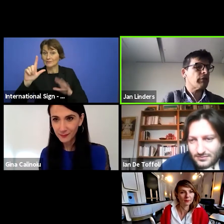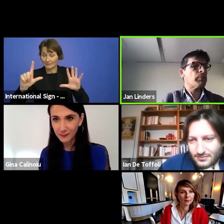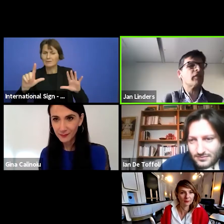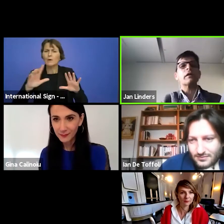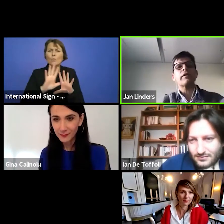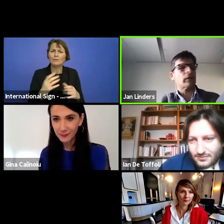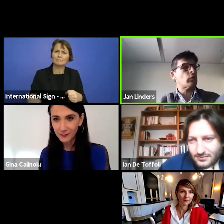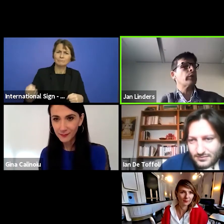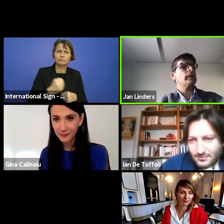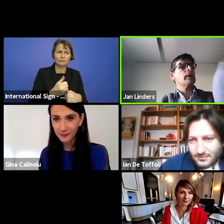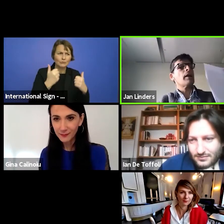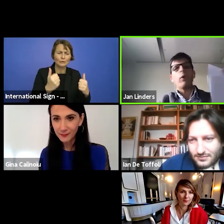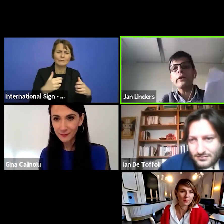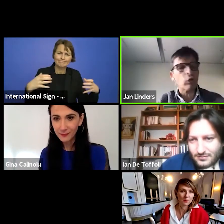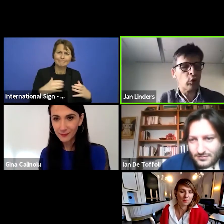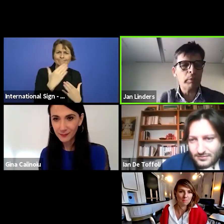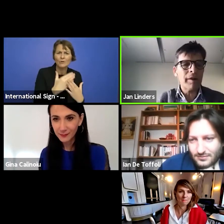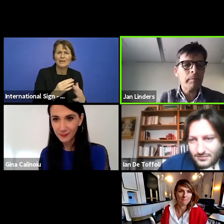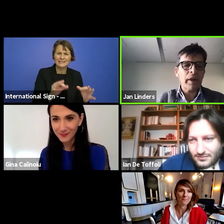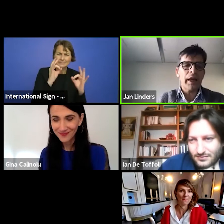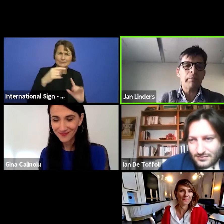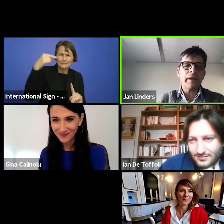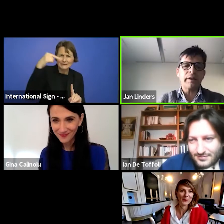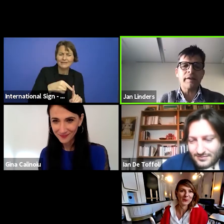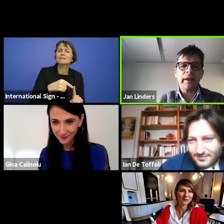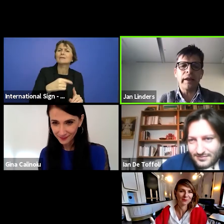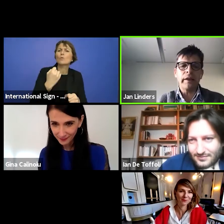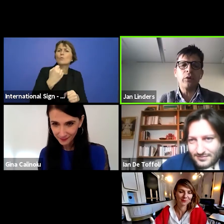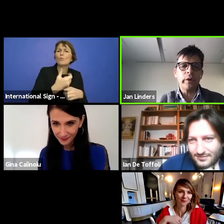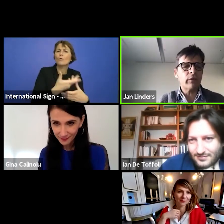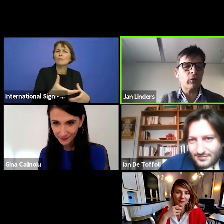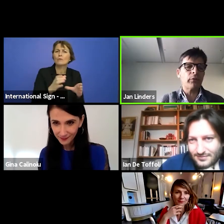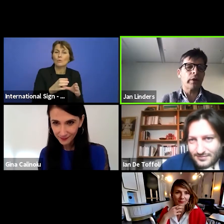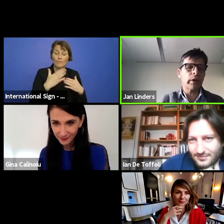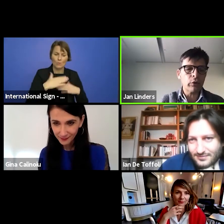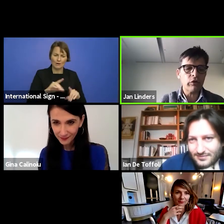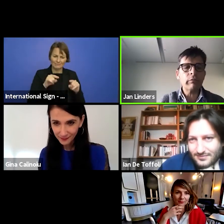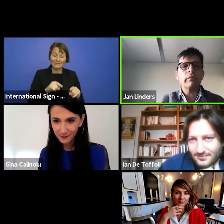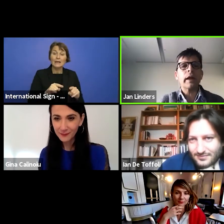special sectorail working group, aimed at designing a EU instrument for inclusion,